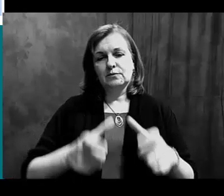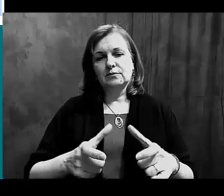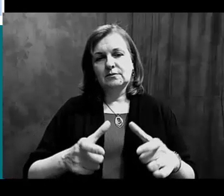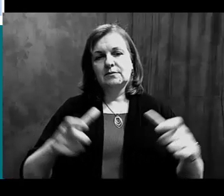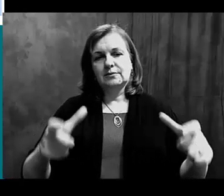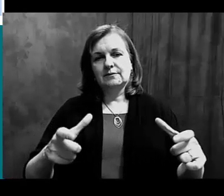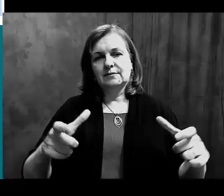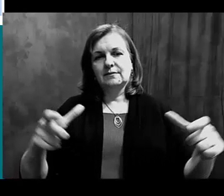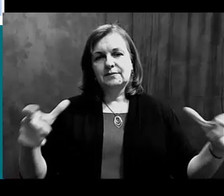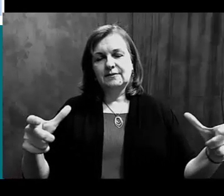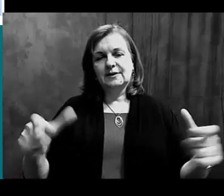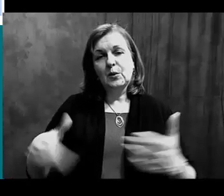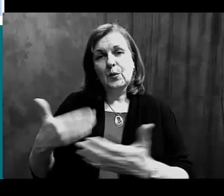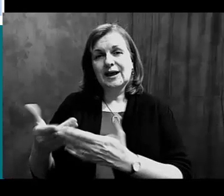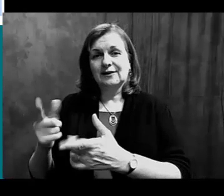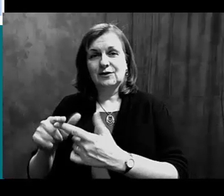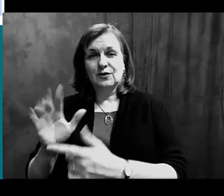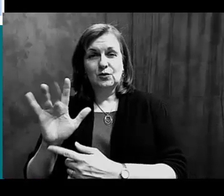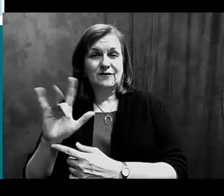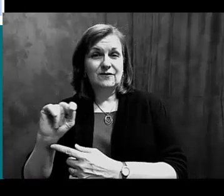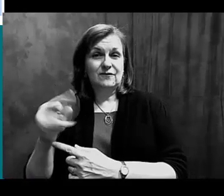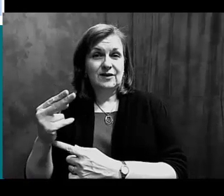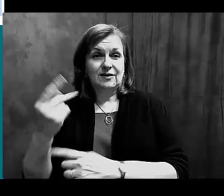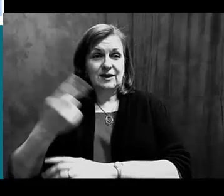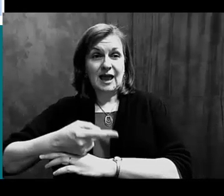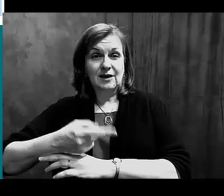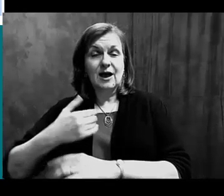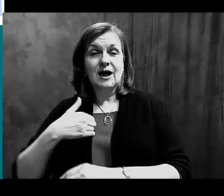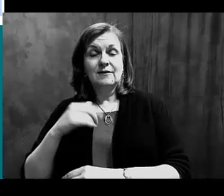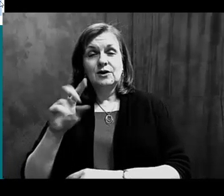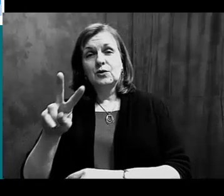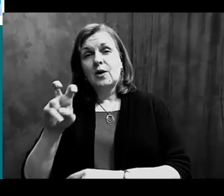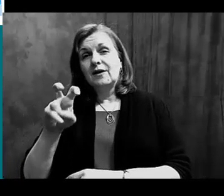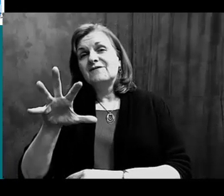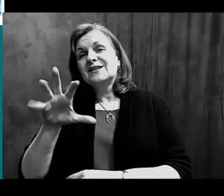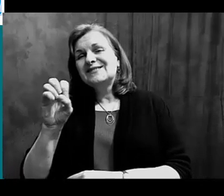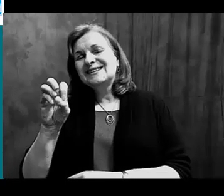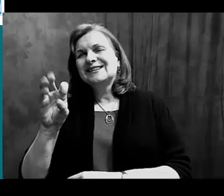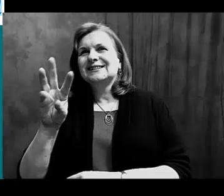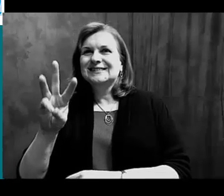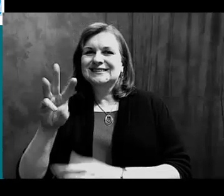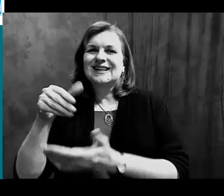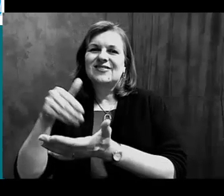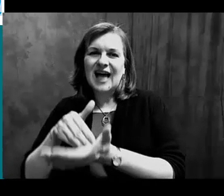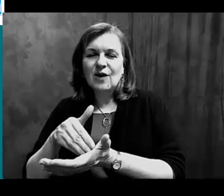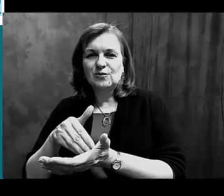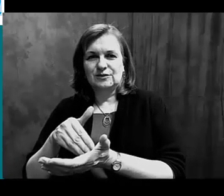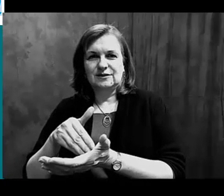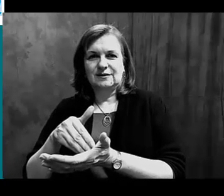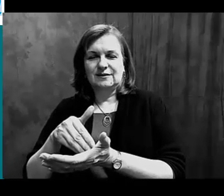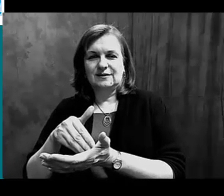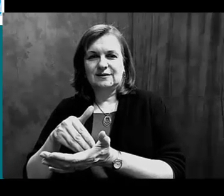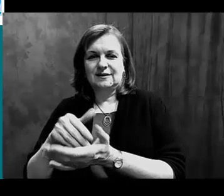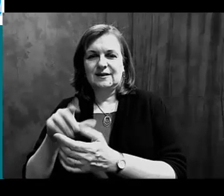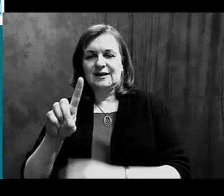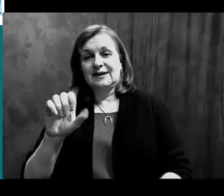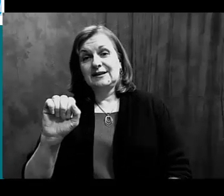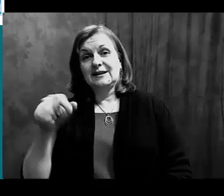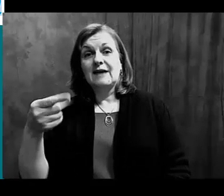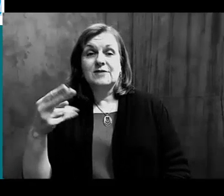every three days by the time you get to 25 days we actually have 256,000